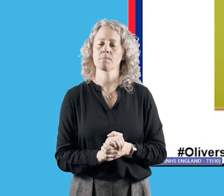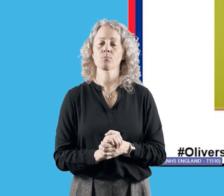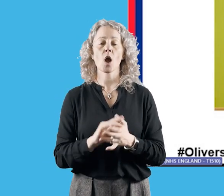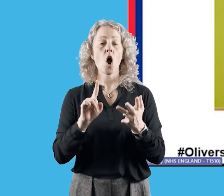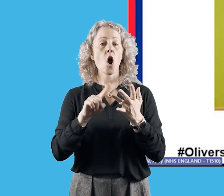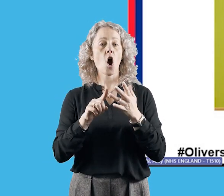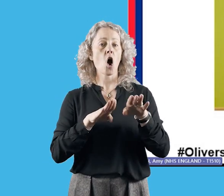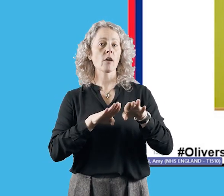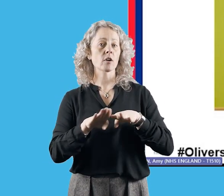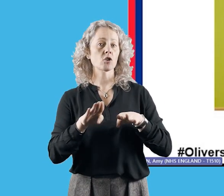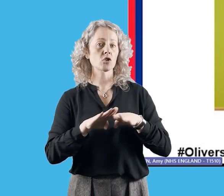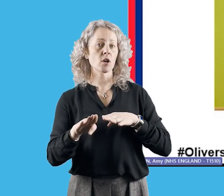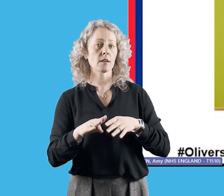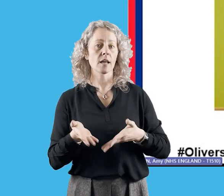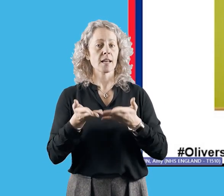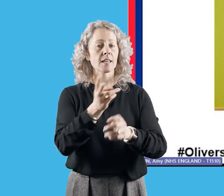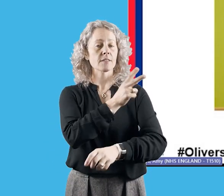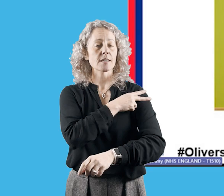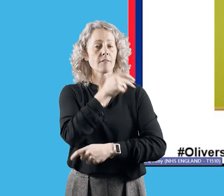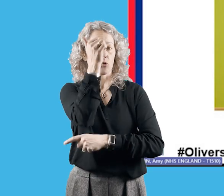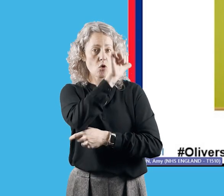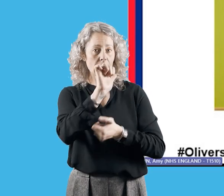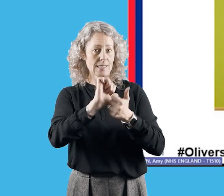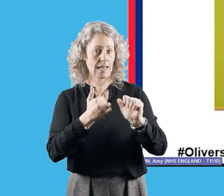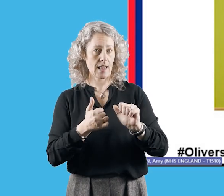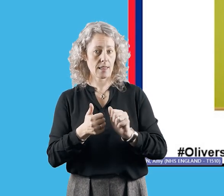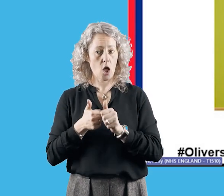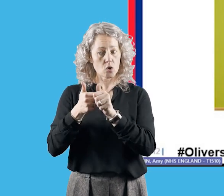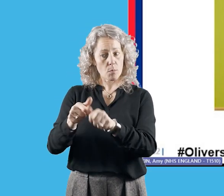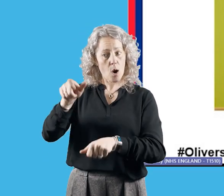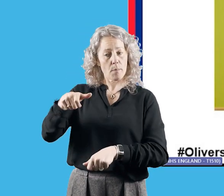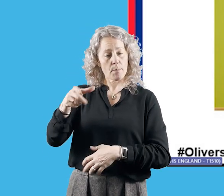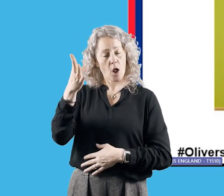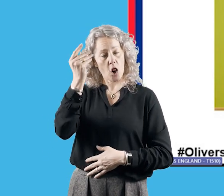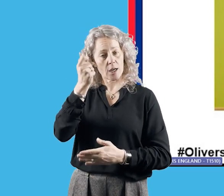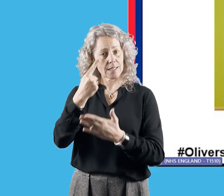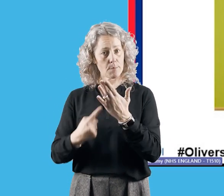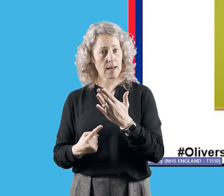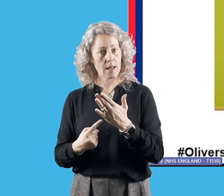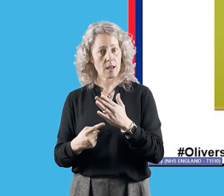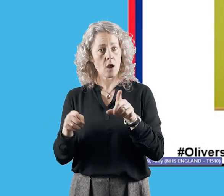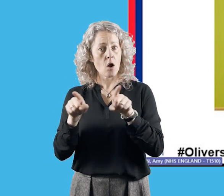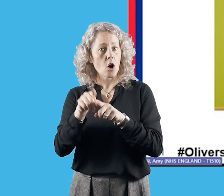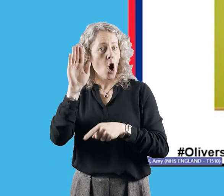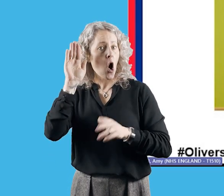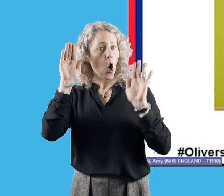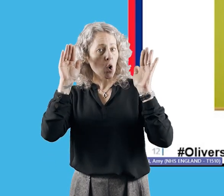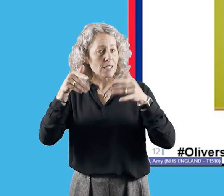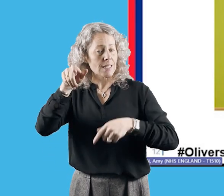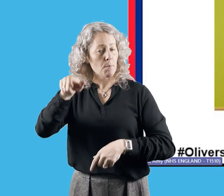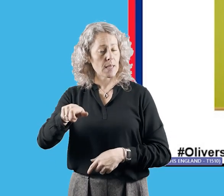Oliver's training gives staff the knowledge and skills to support people with a learning disability and autistic people